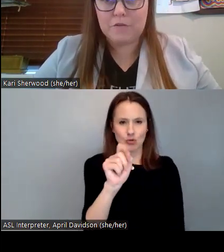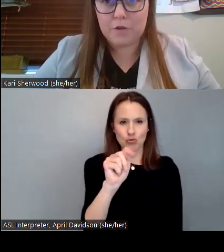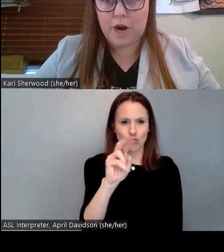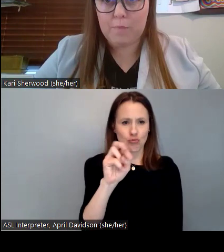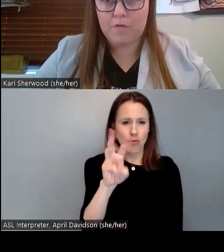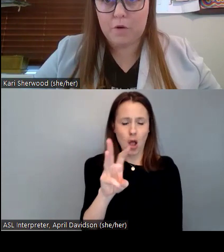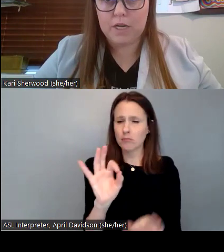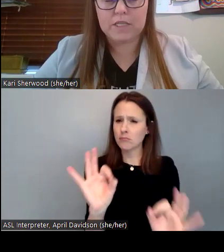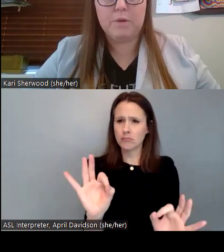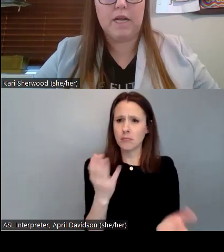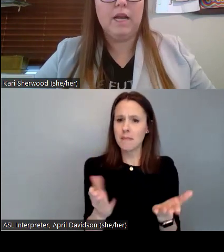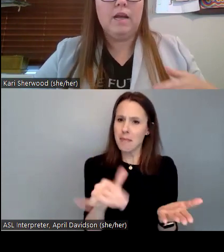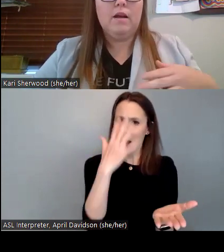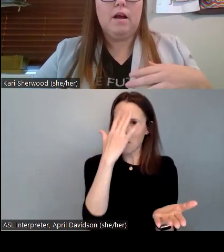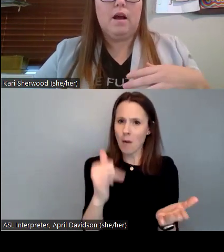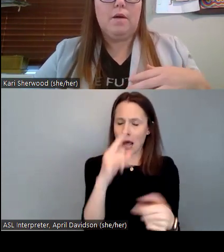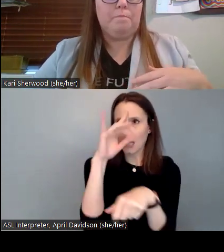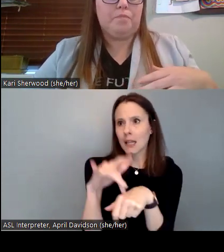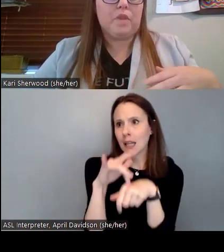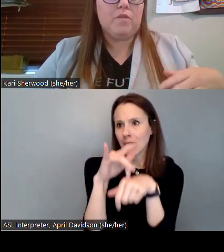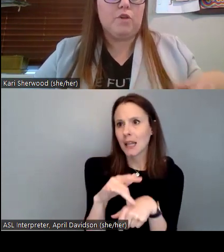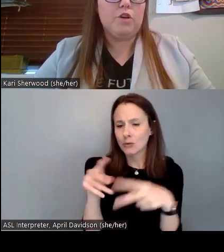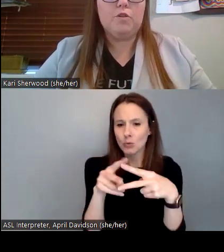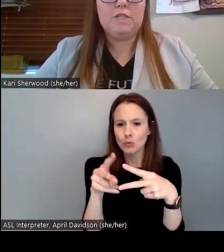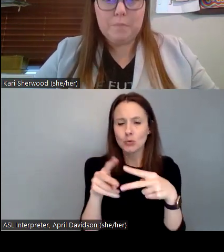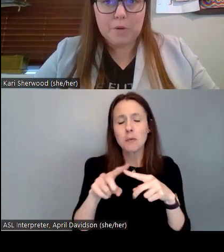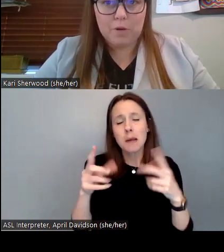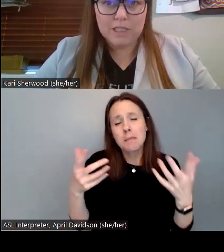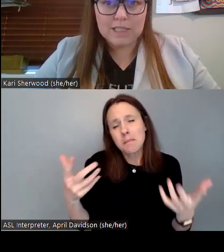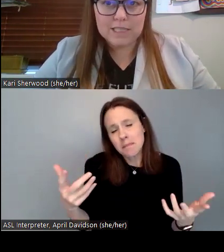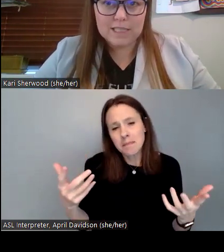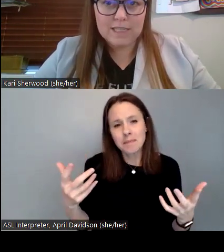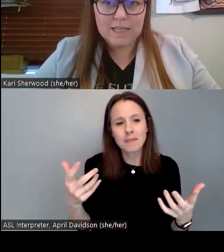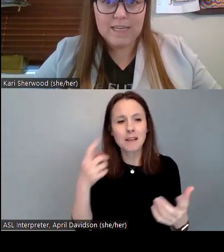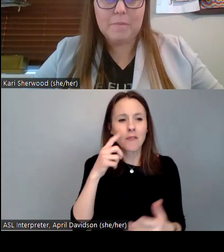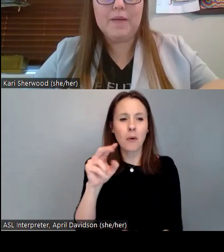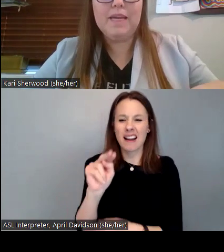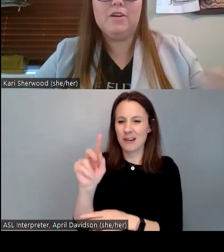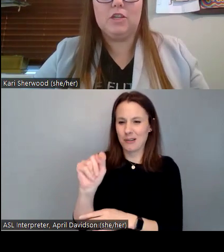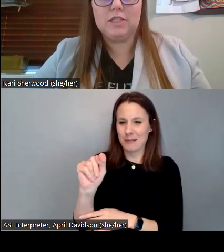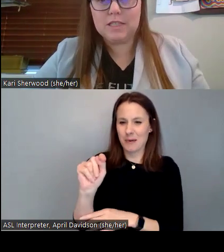for their hyperfocus. But for neurotypicals, it appears,